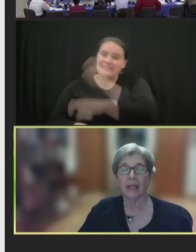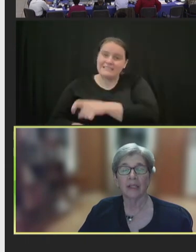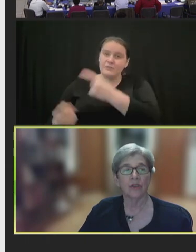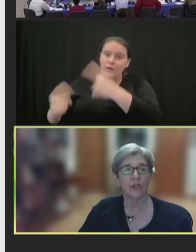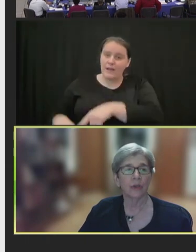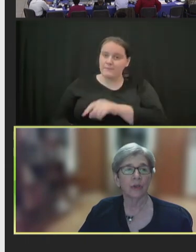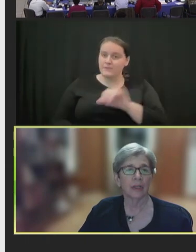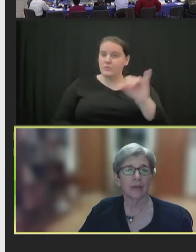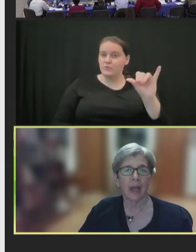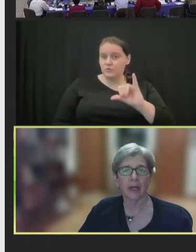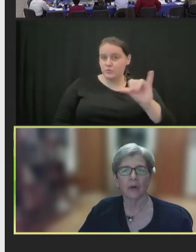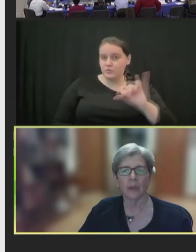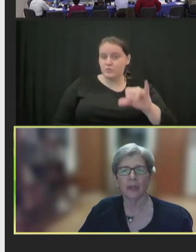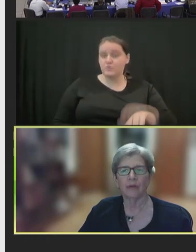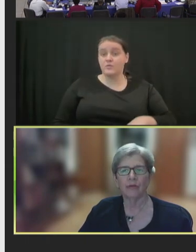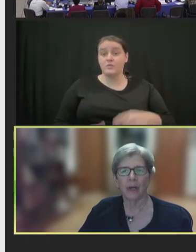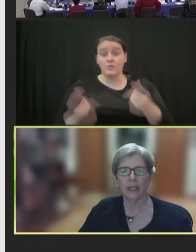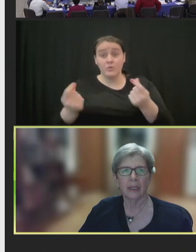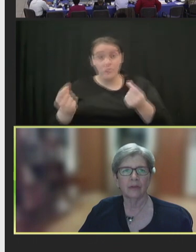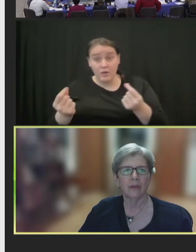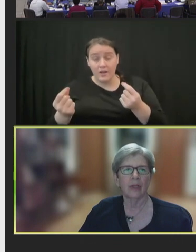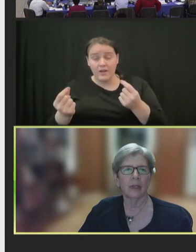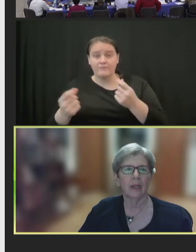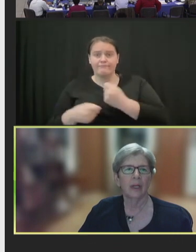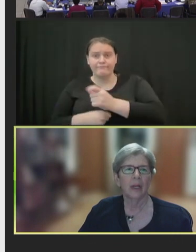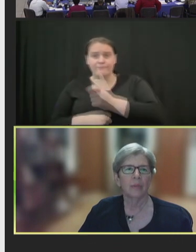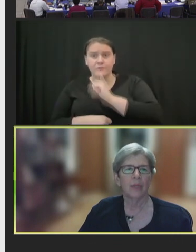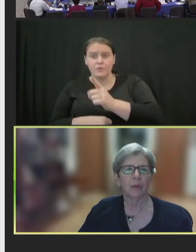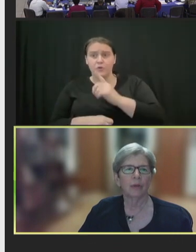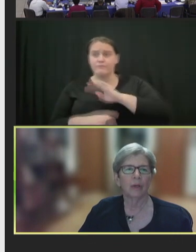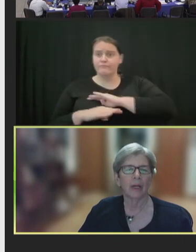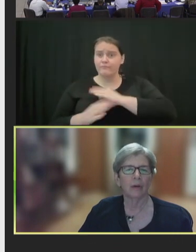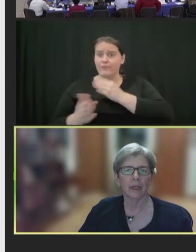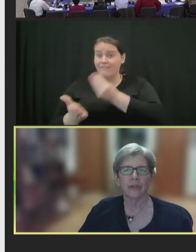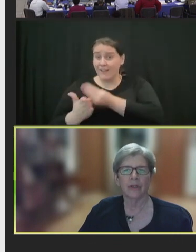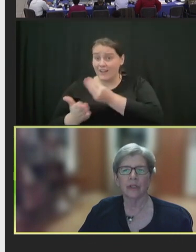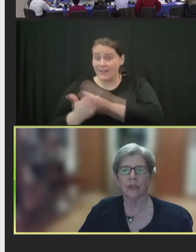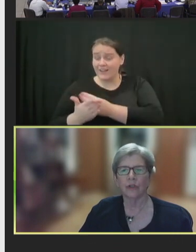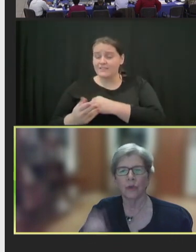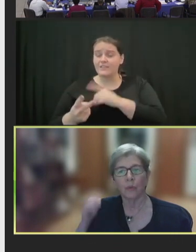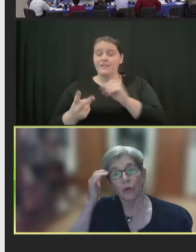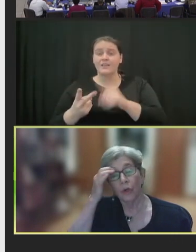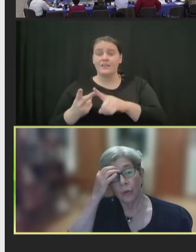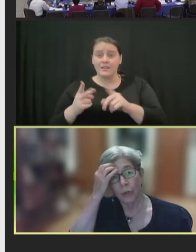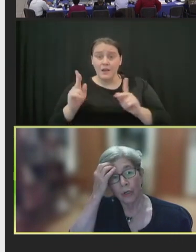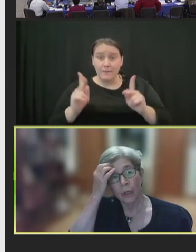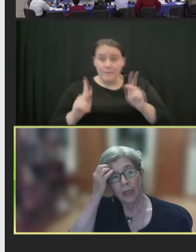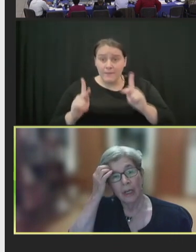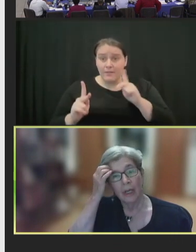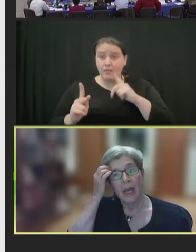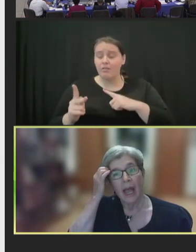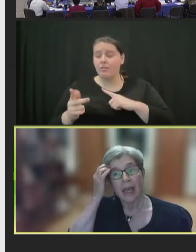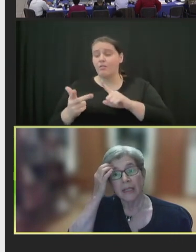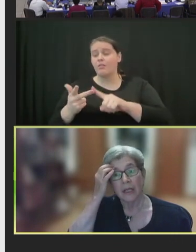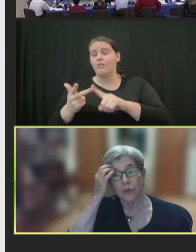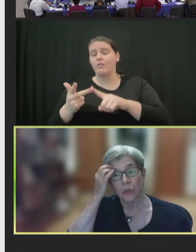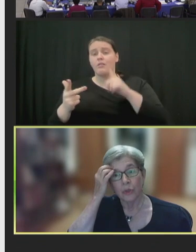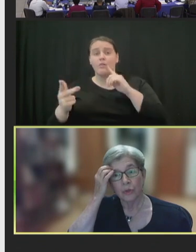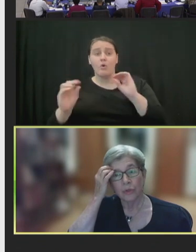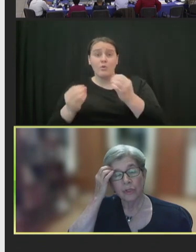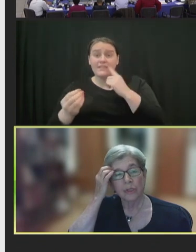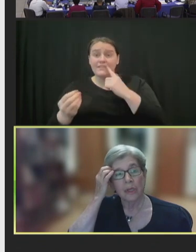is ensuring there's adequate financing, people and organizations to procure and to introduce,